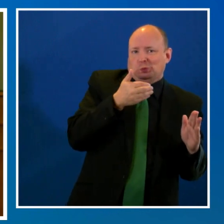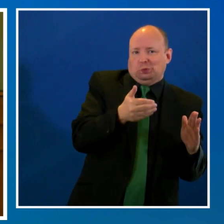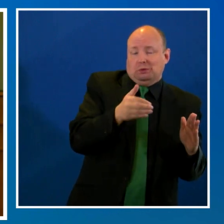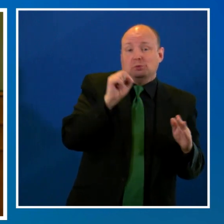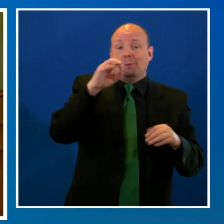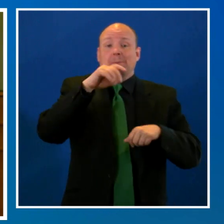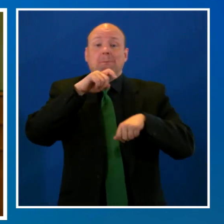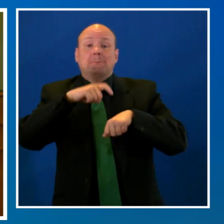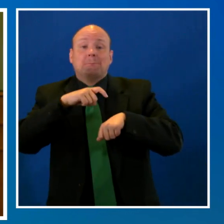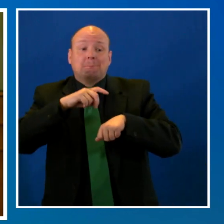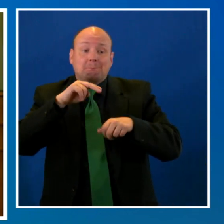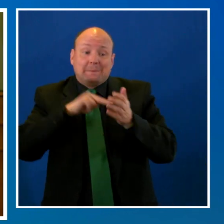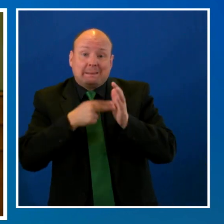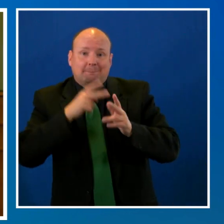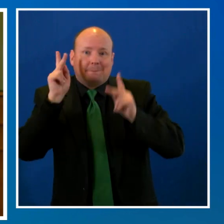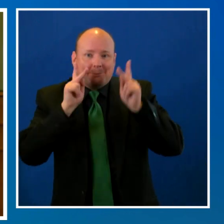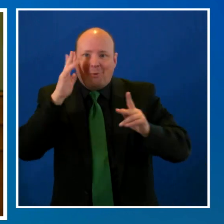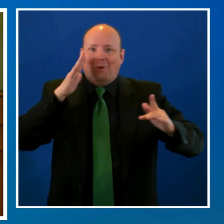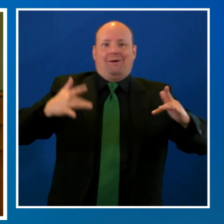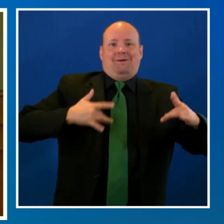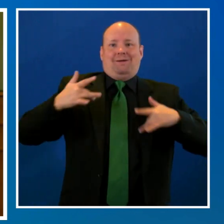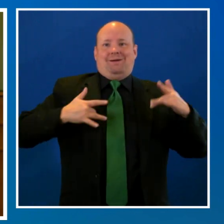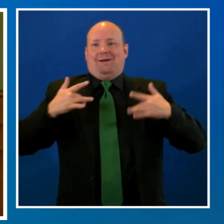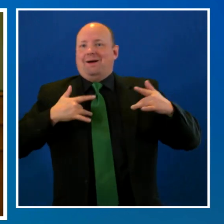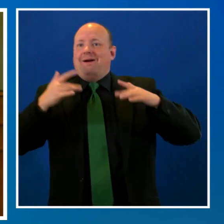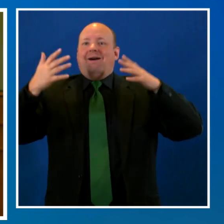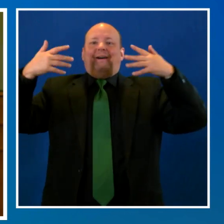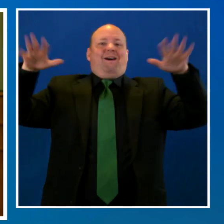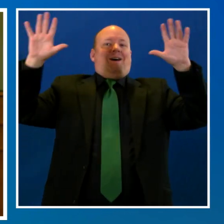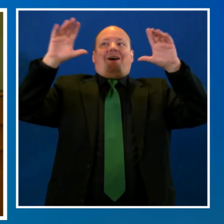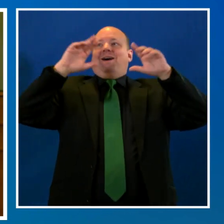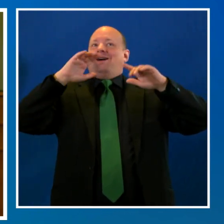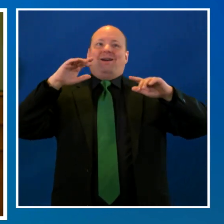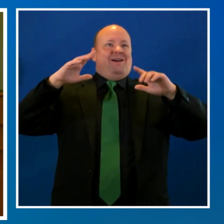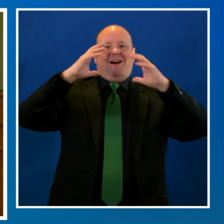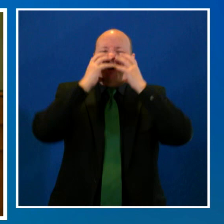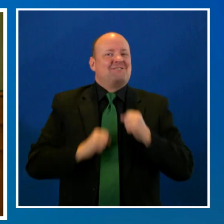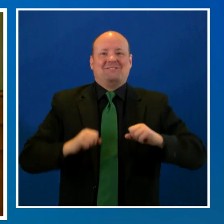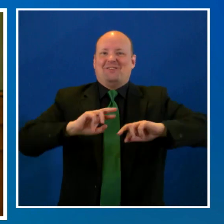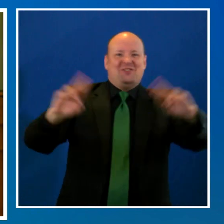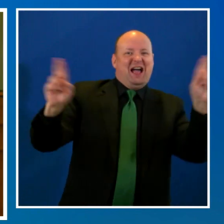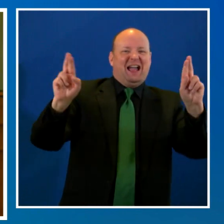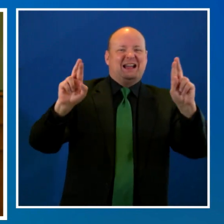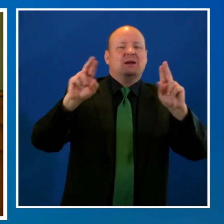We want to remind you that the highly contagious Omicron variant is still with us.